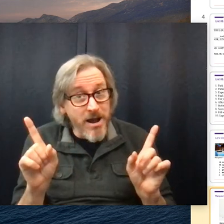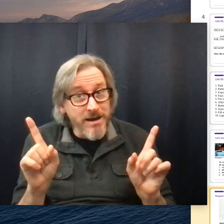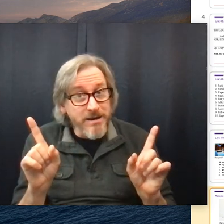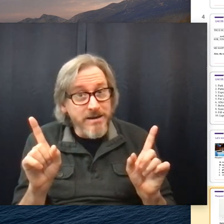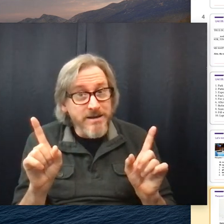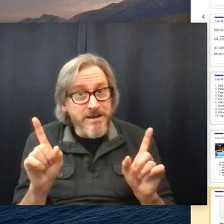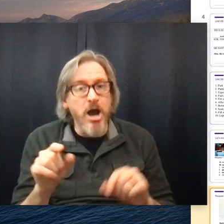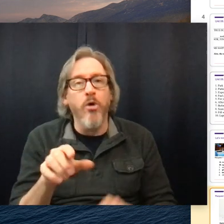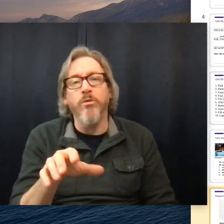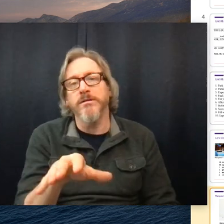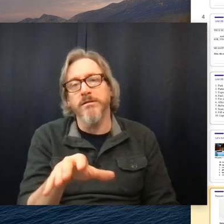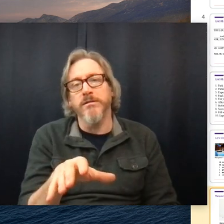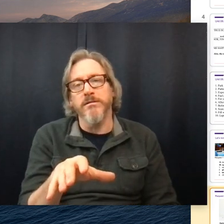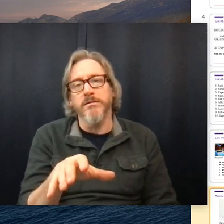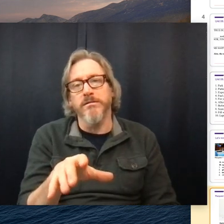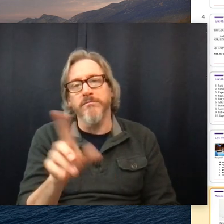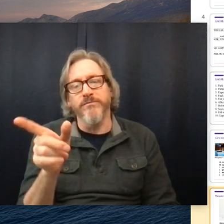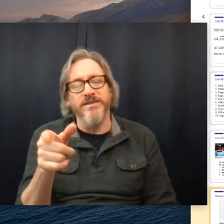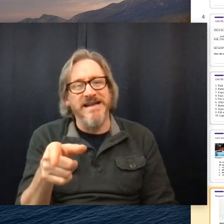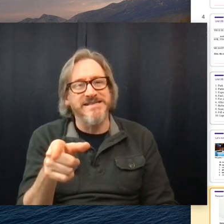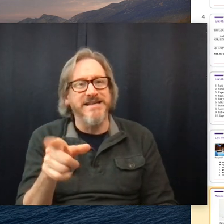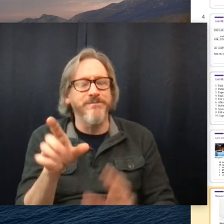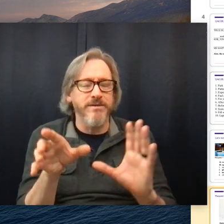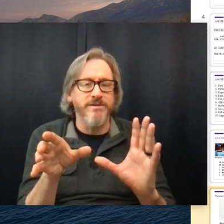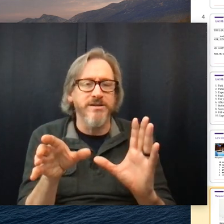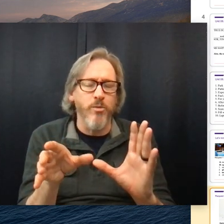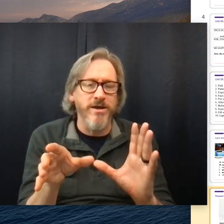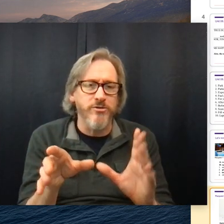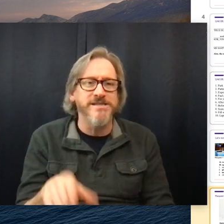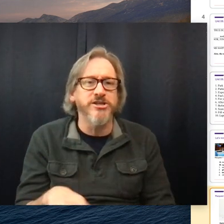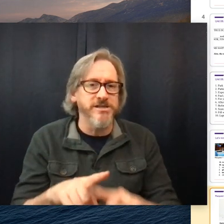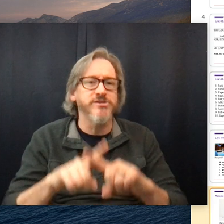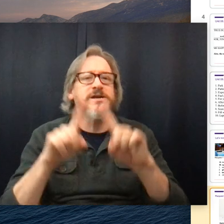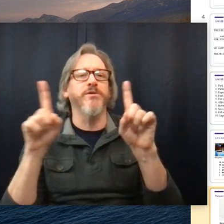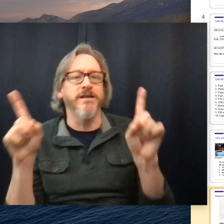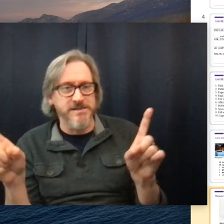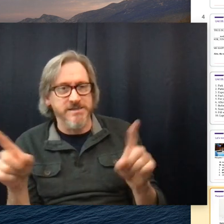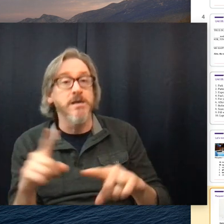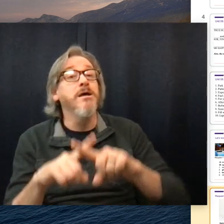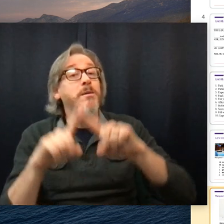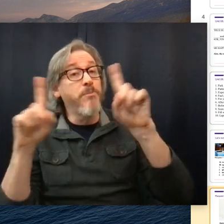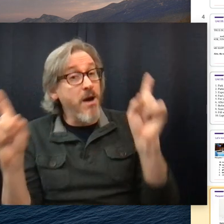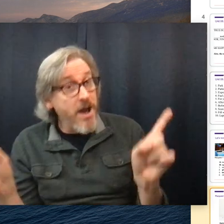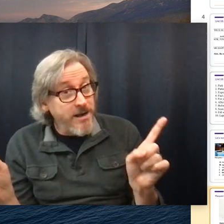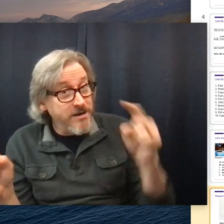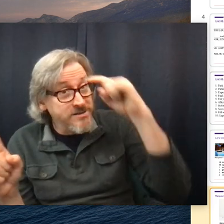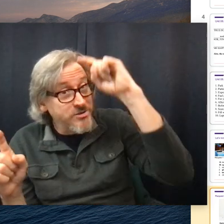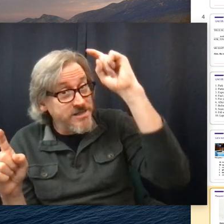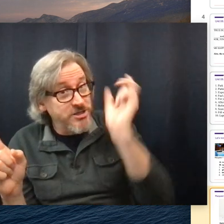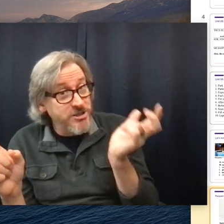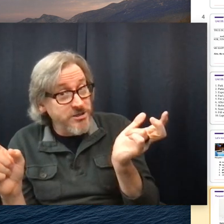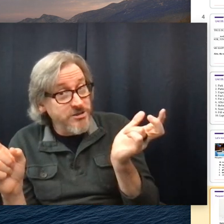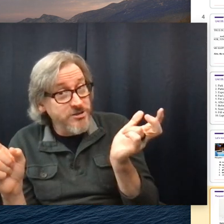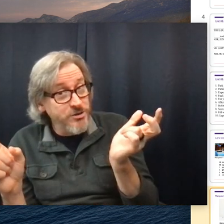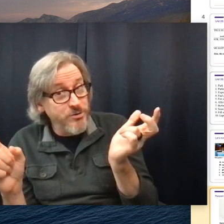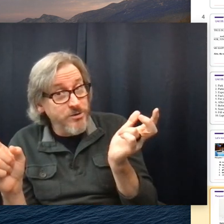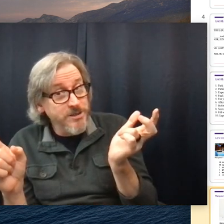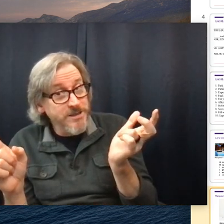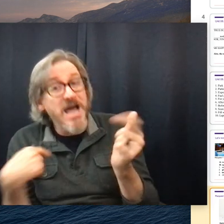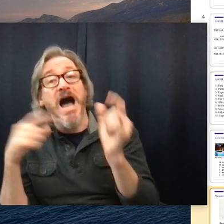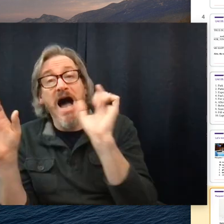but oh that's the the way the transition is they separating this is but here's the transition to